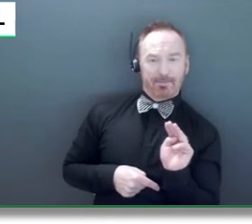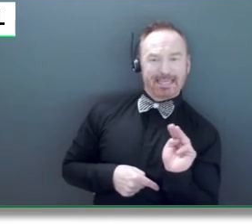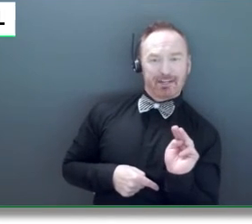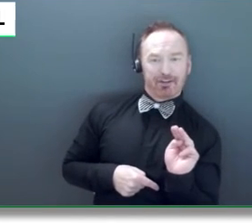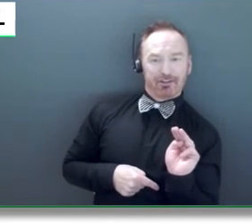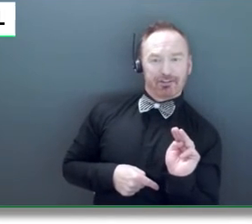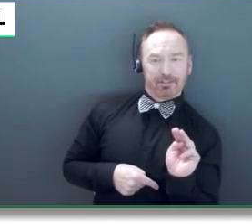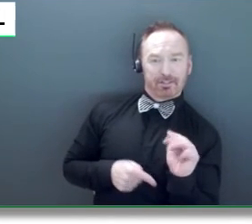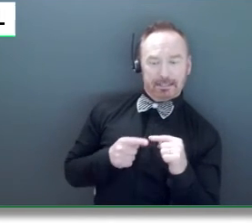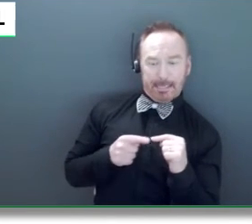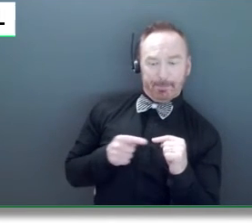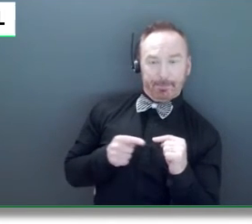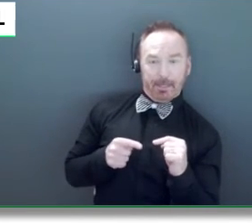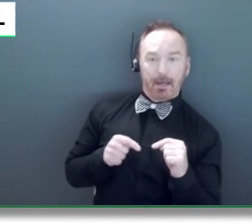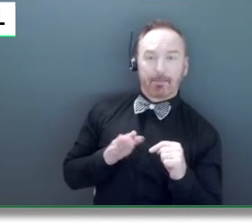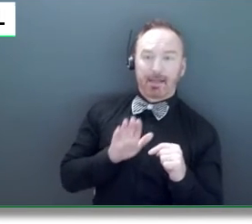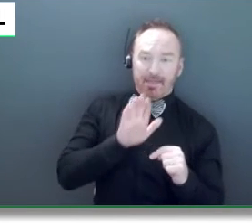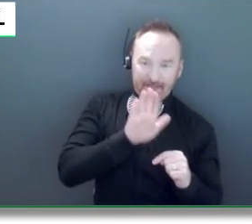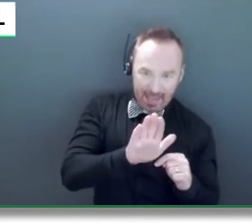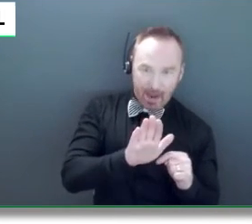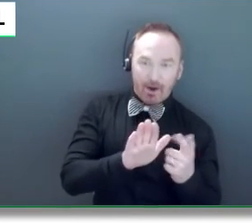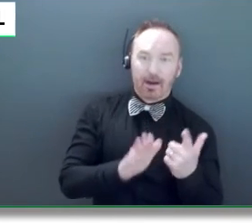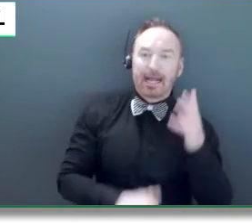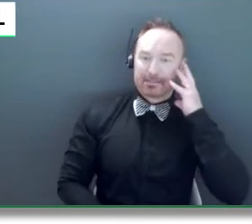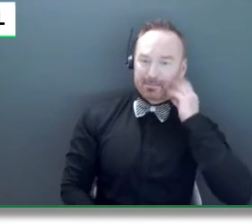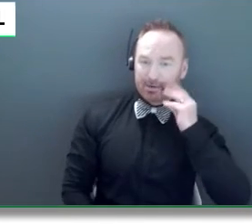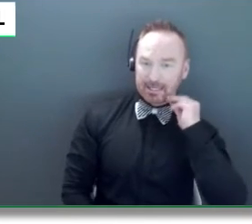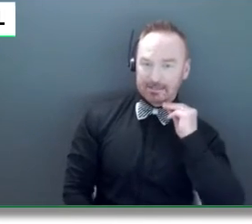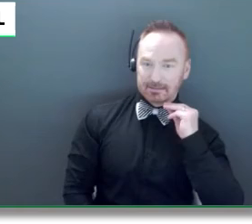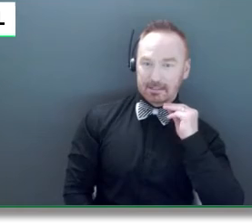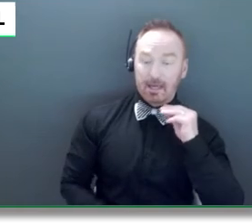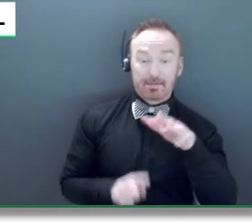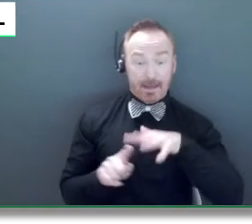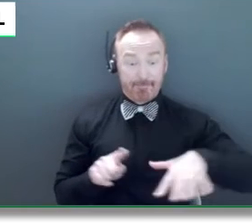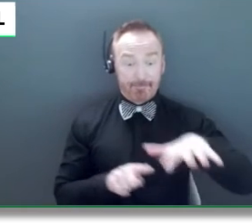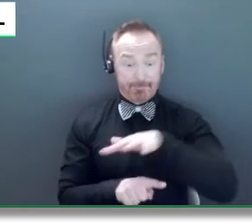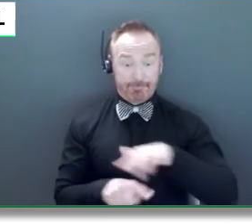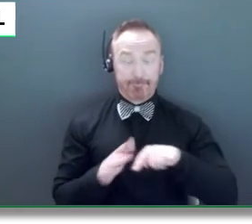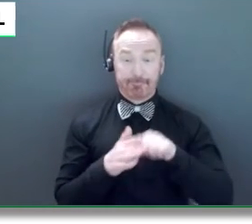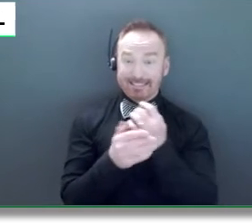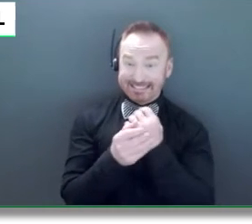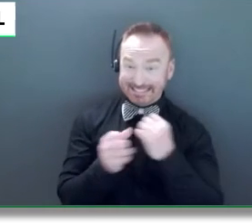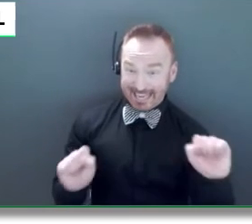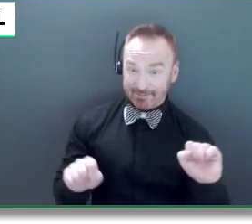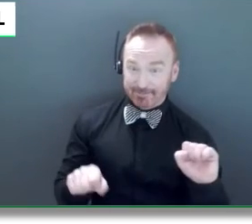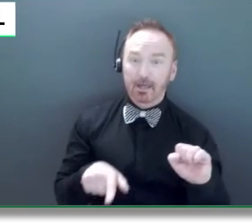in a safe environment, that is really you know that is being included to them.